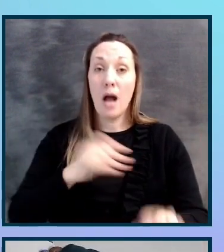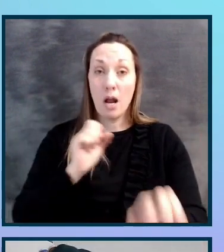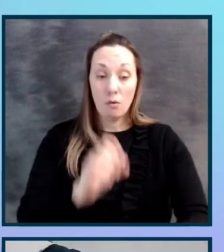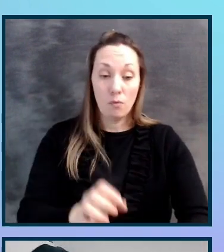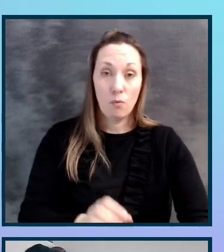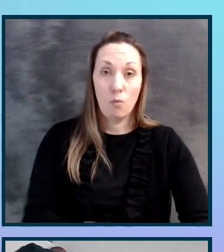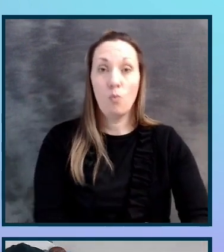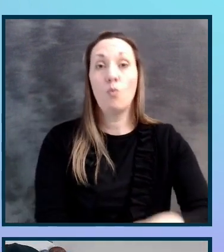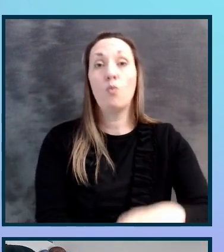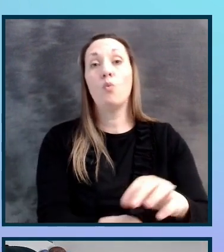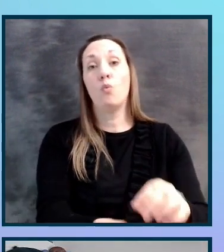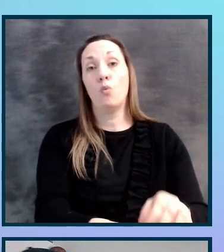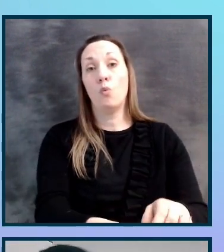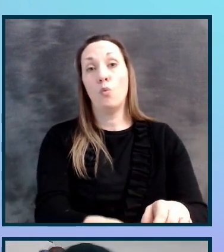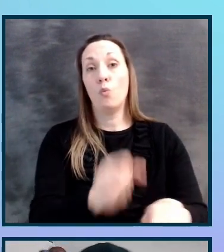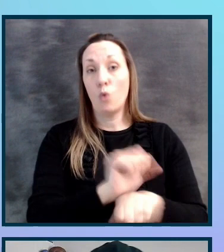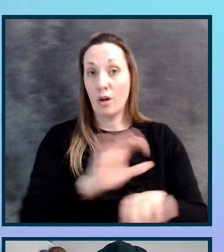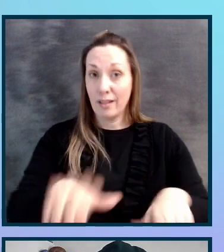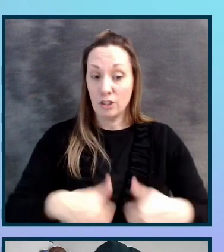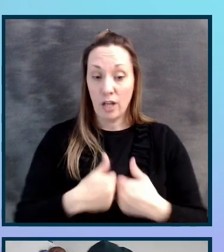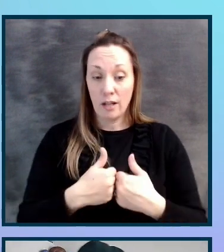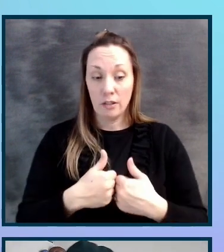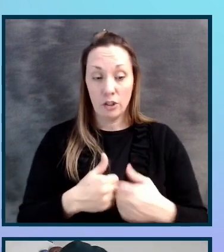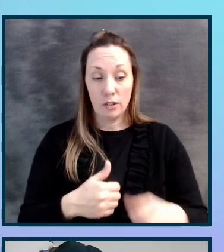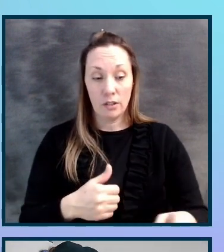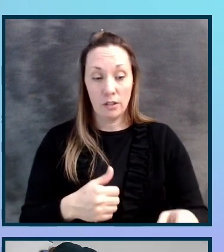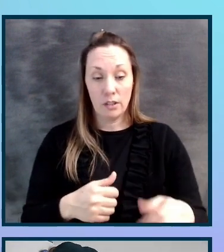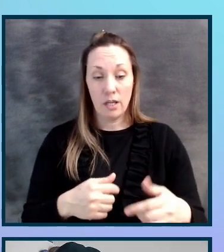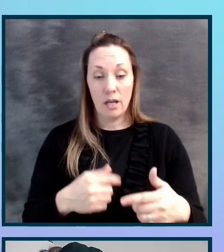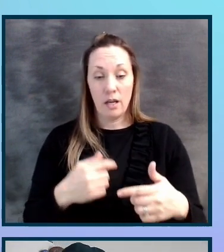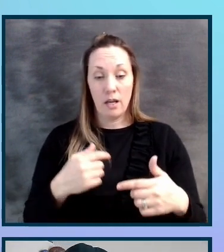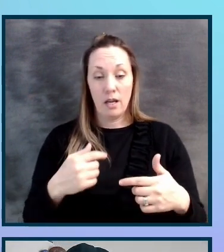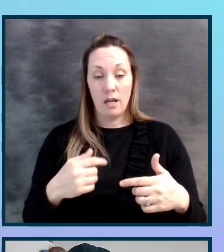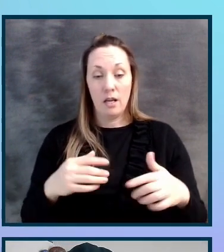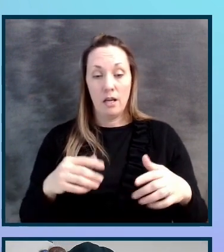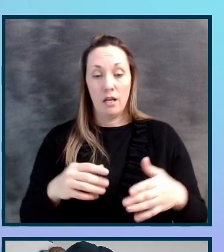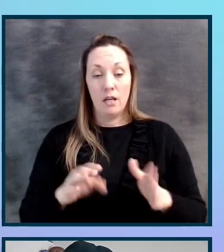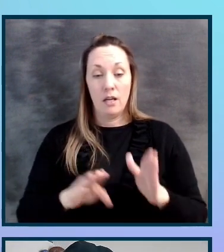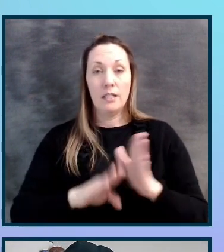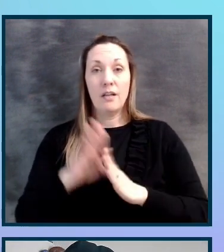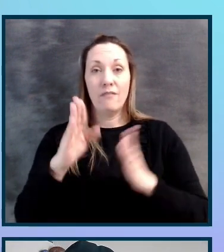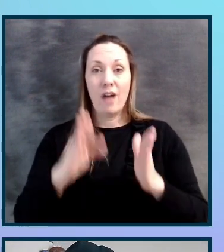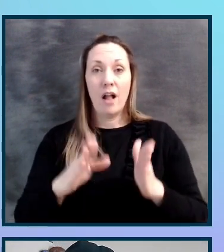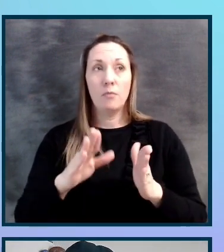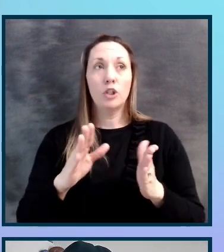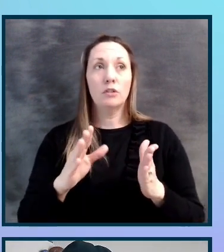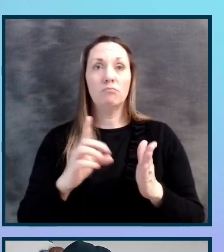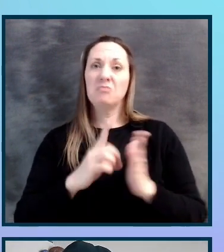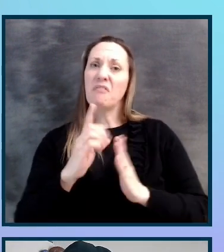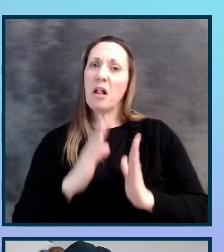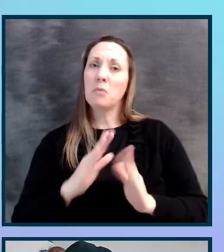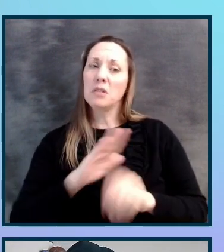the piece I said above, developers naturally want to learn new things, they do.